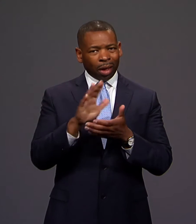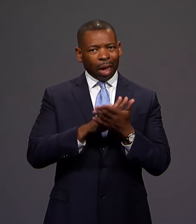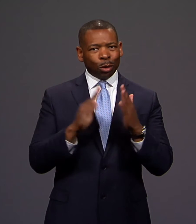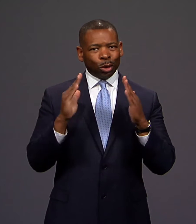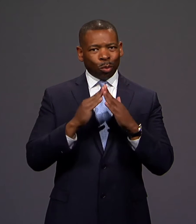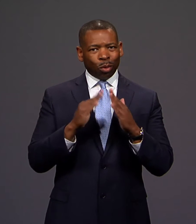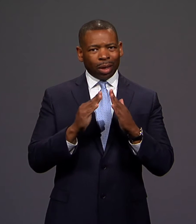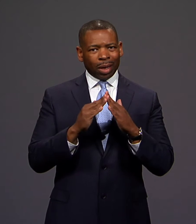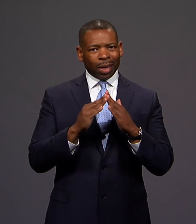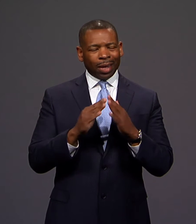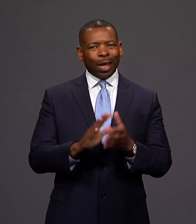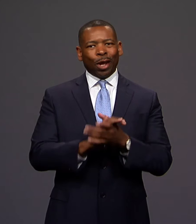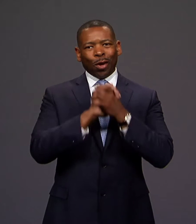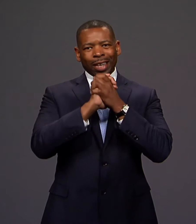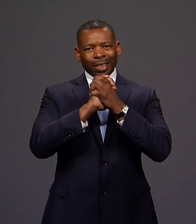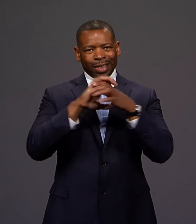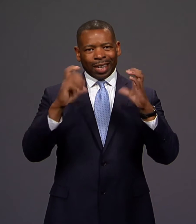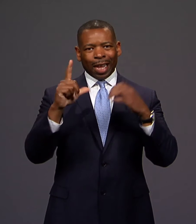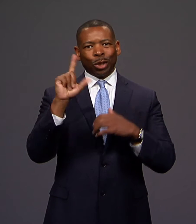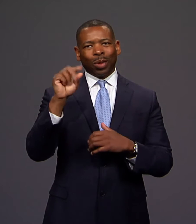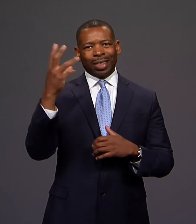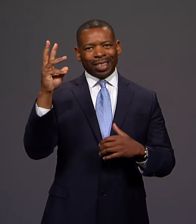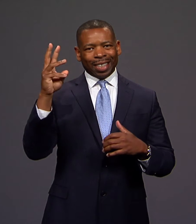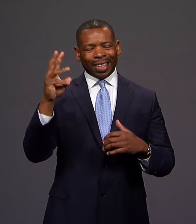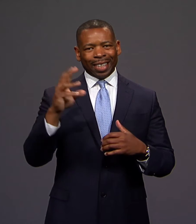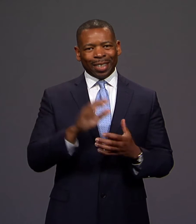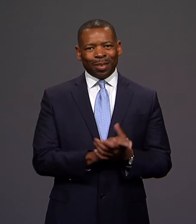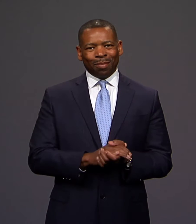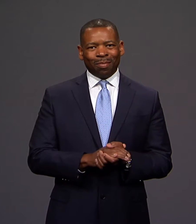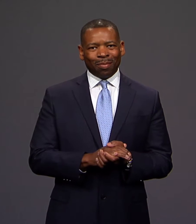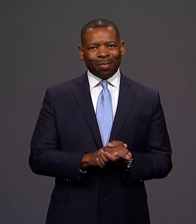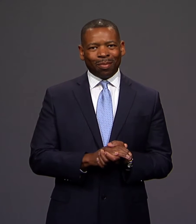with the campus community. Congratulations to the Class of 2016!